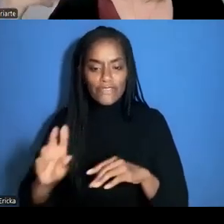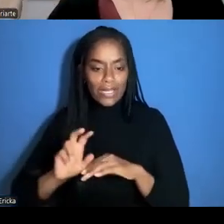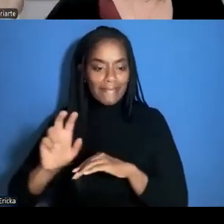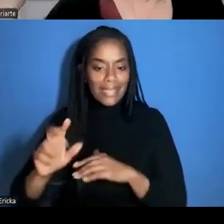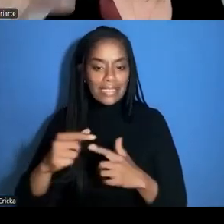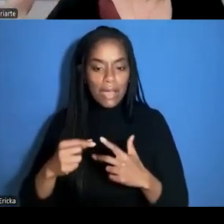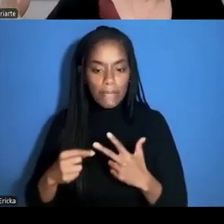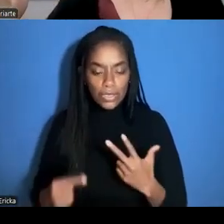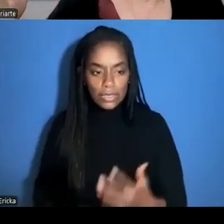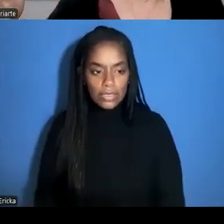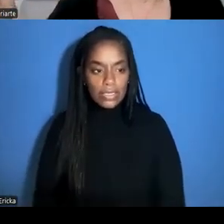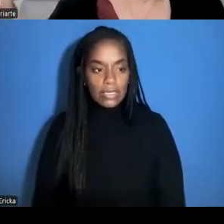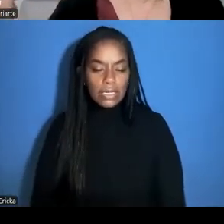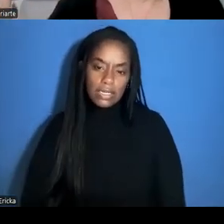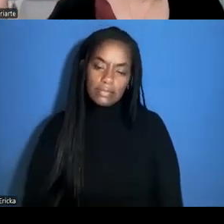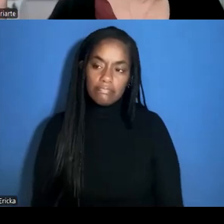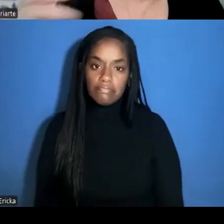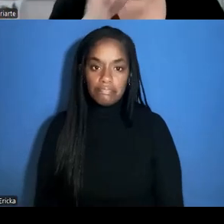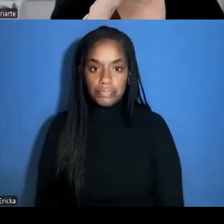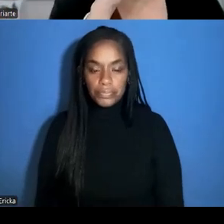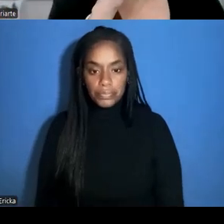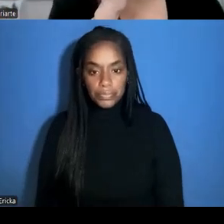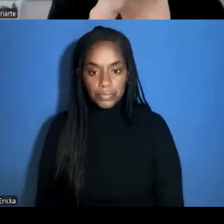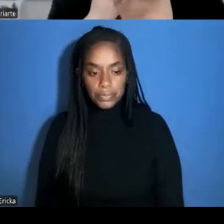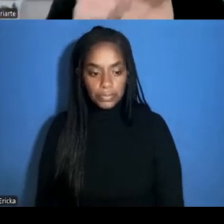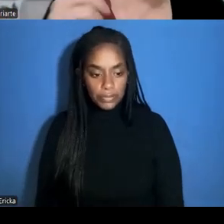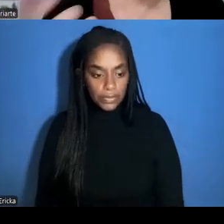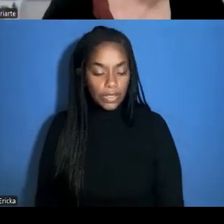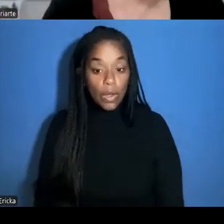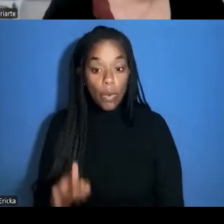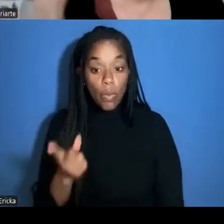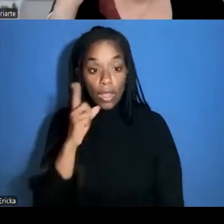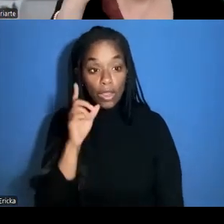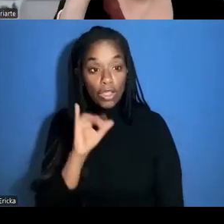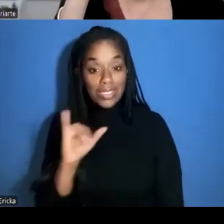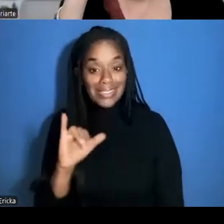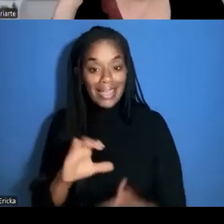One is very similar to just a checking account